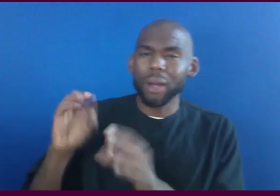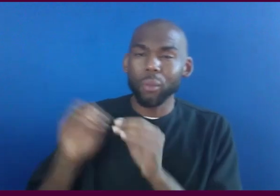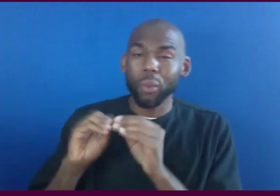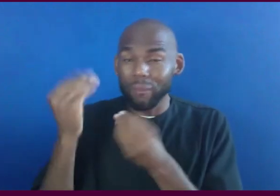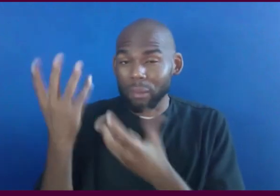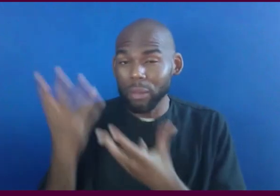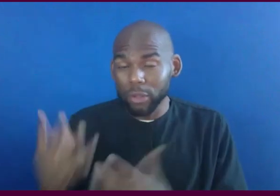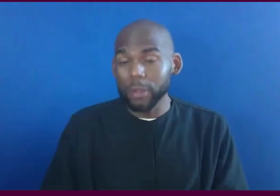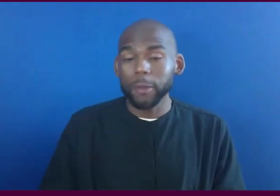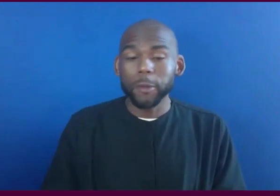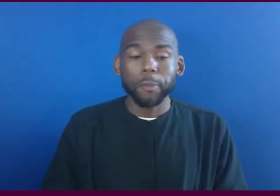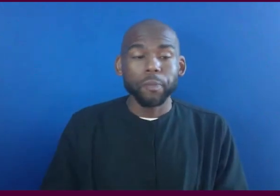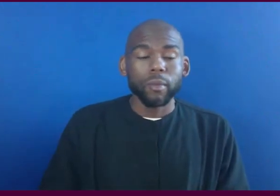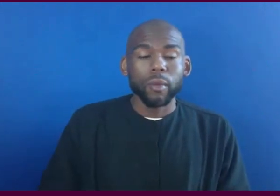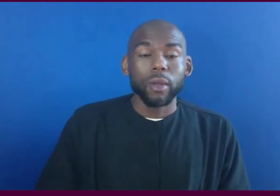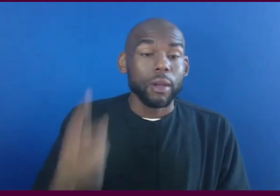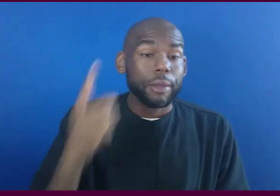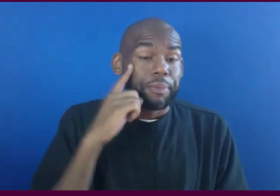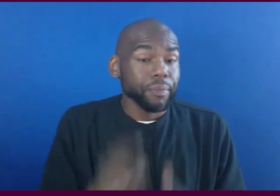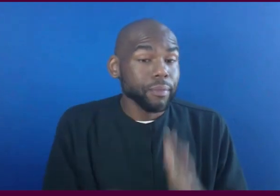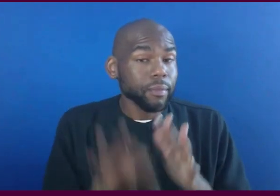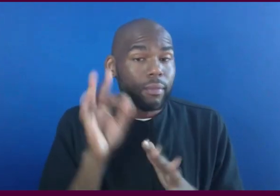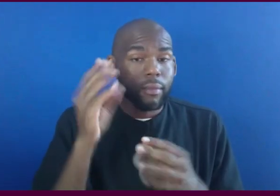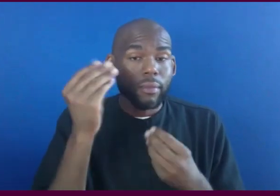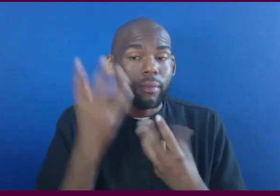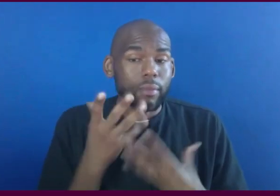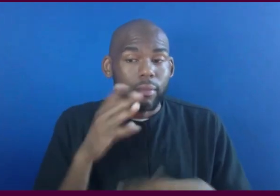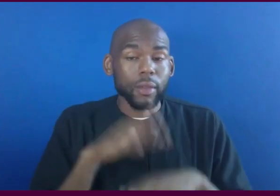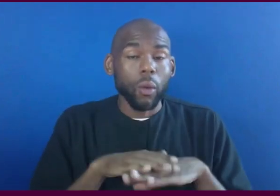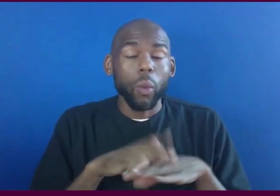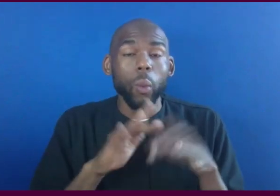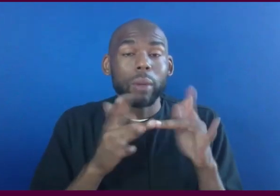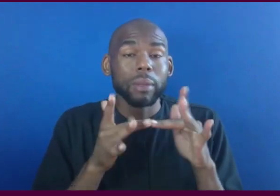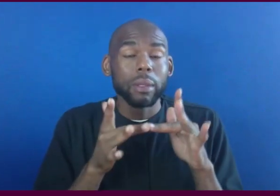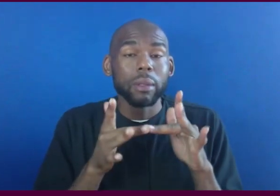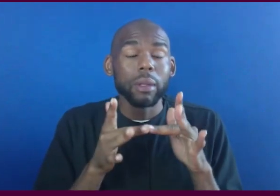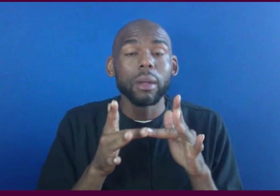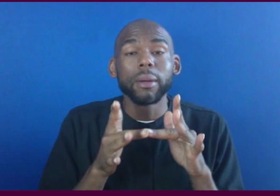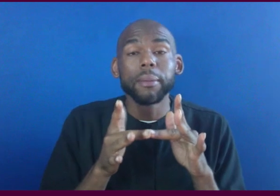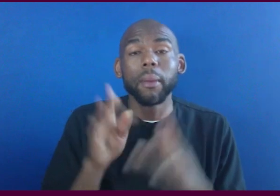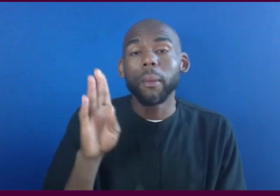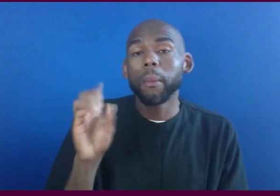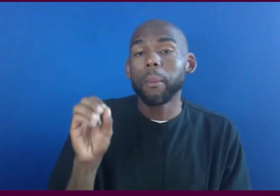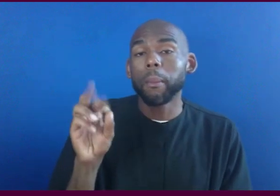Nikki Brown-Booker: I think you can find information on the Borealis